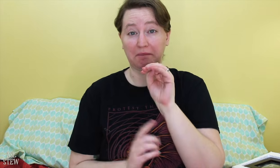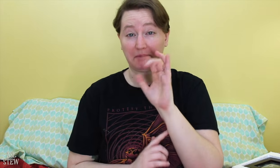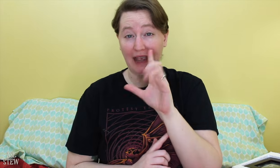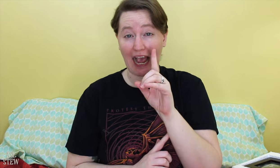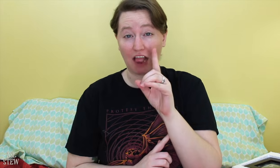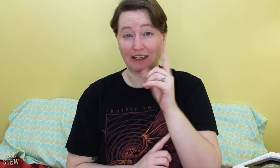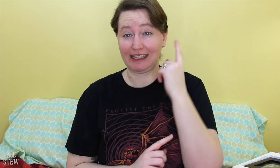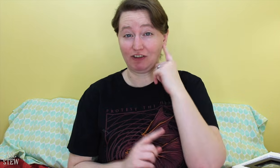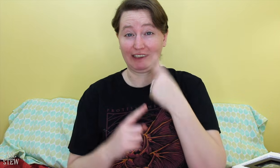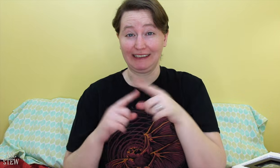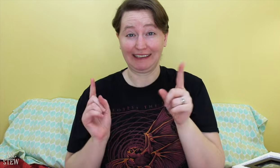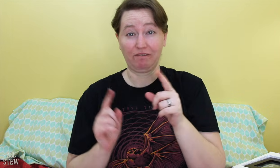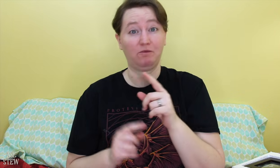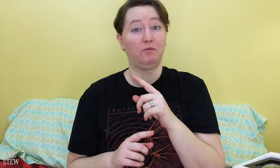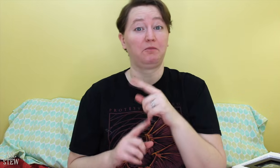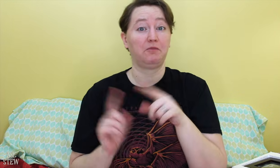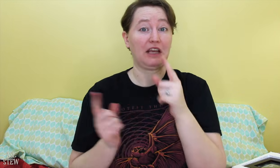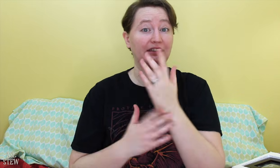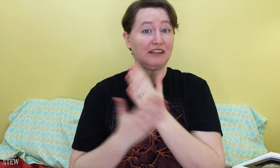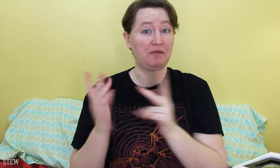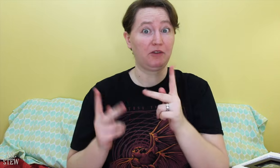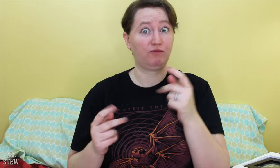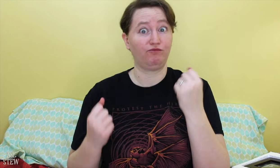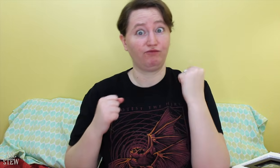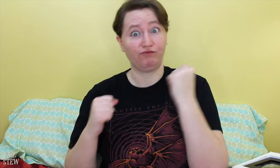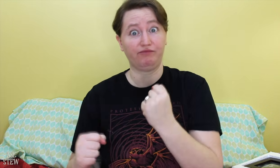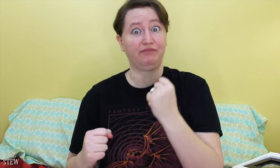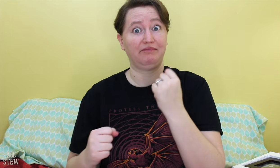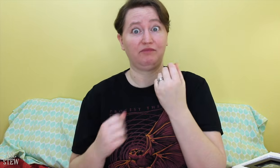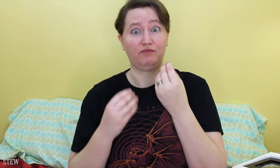They're more in the middle. It might mean a mild hearing difference